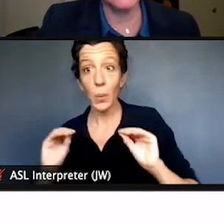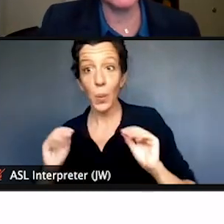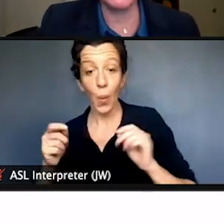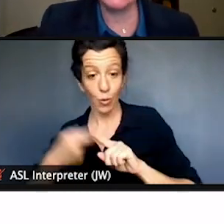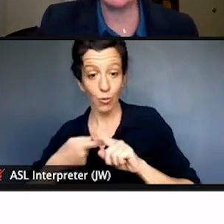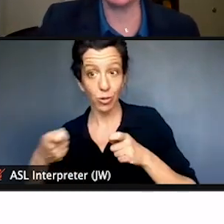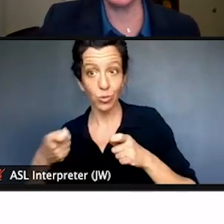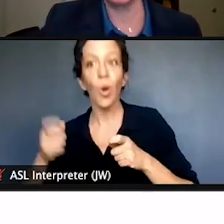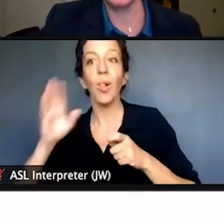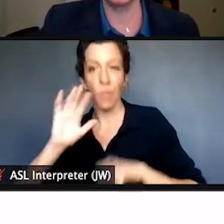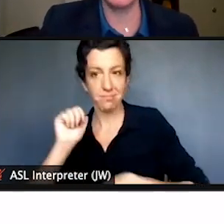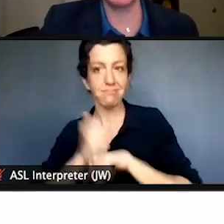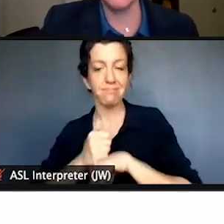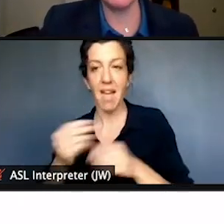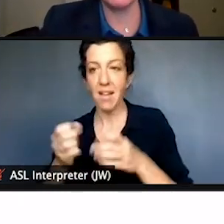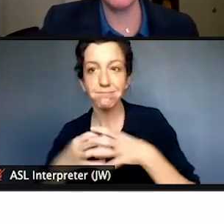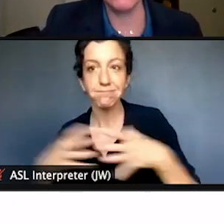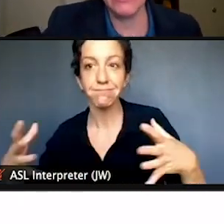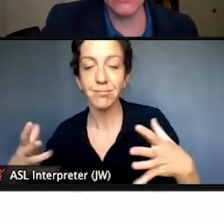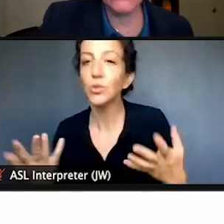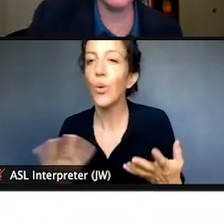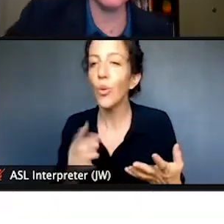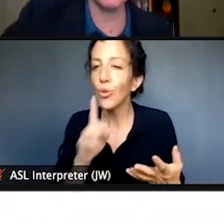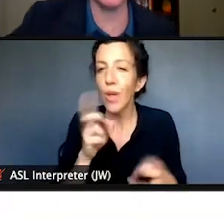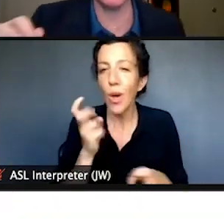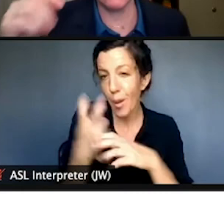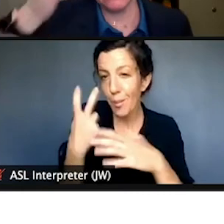The Taxpayers Association, Howard Jarvis as well and also governor Newsom.